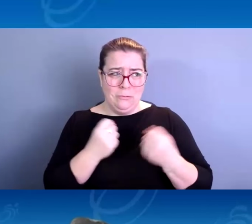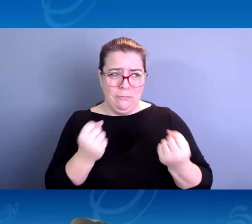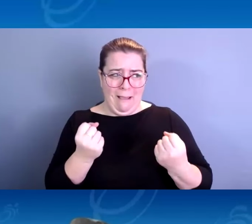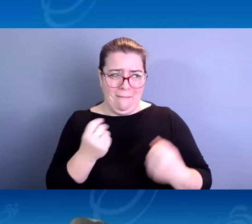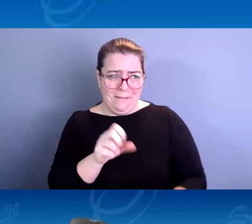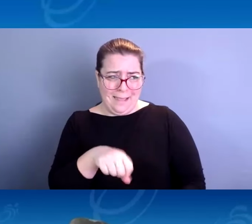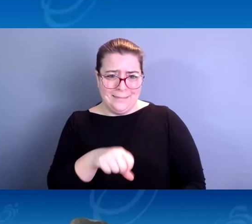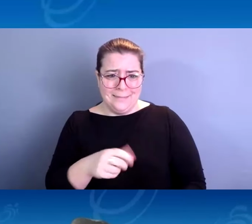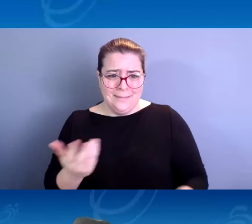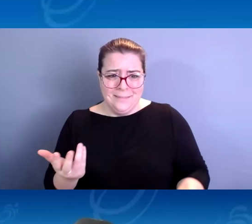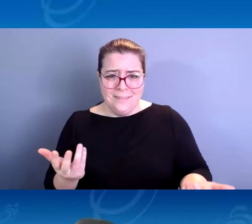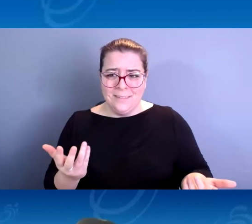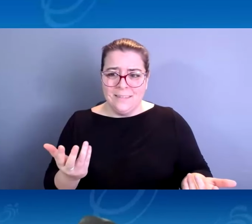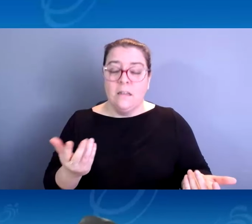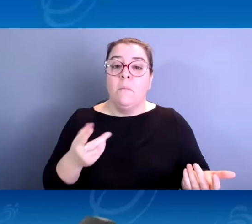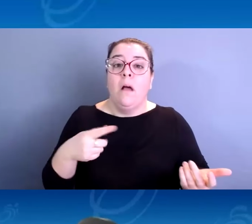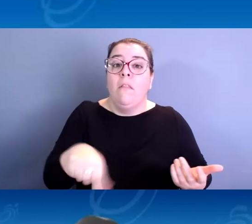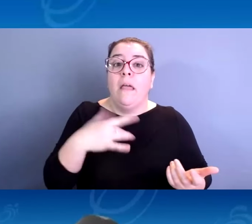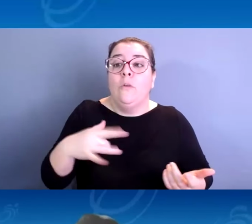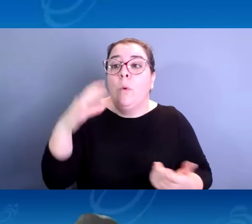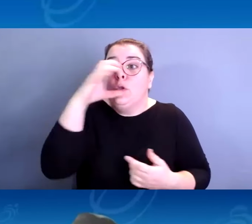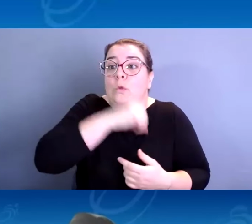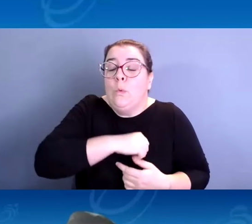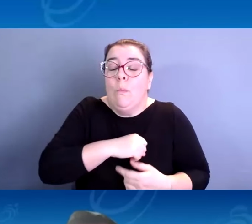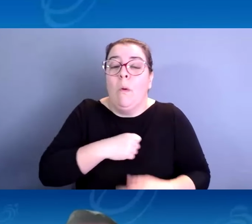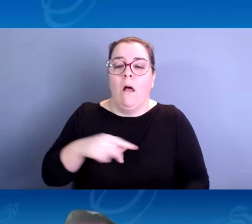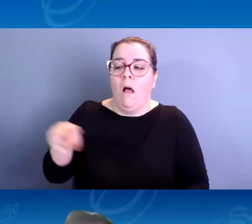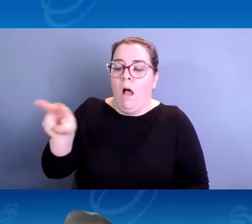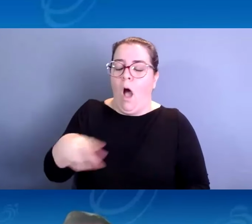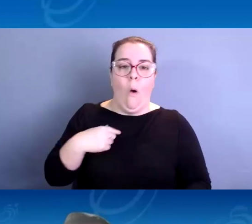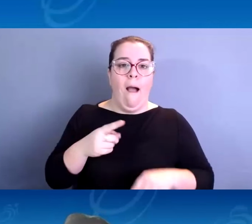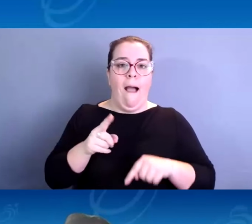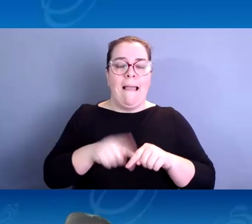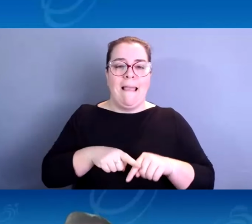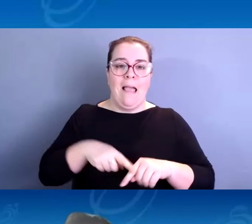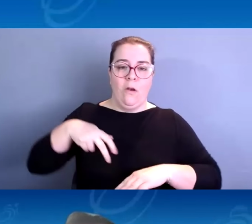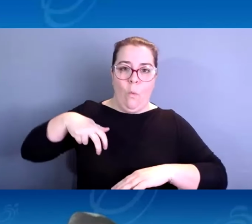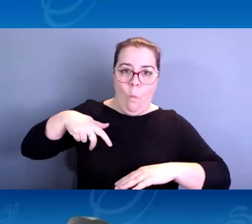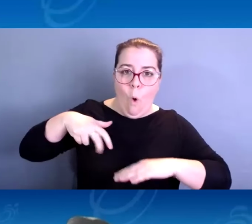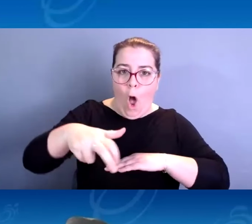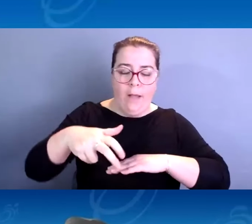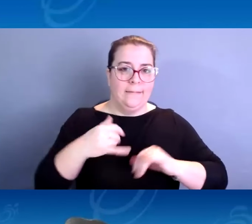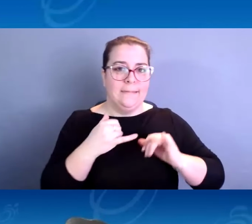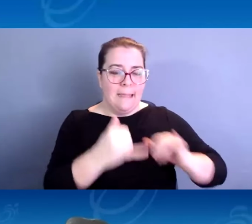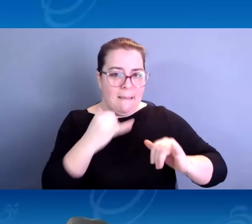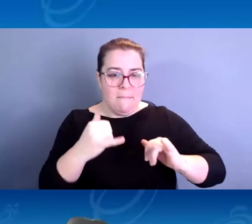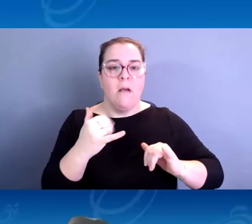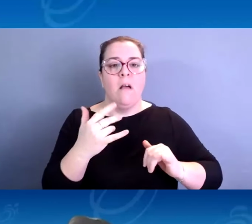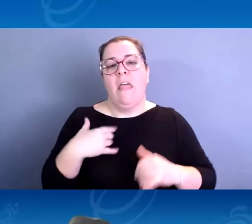People just assume that because I can't use my legs in the same way that other people can. And cars are just built with pedals.